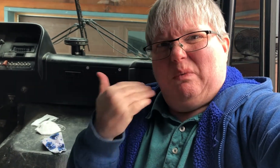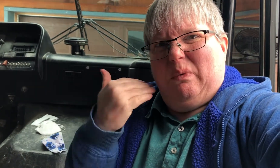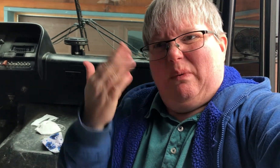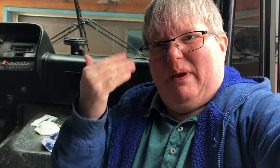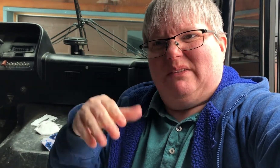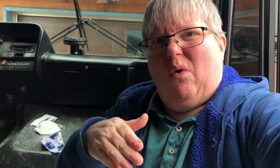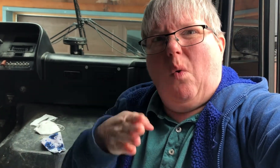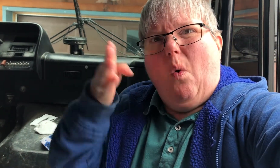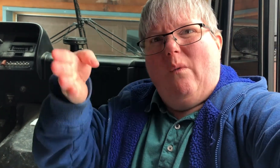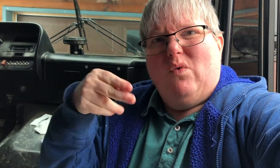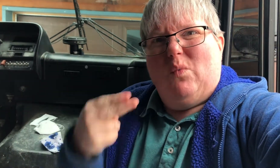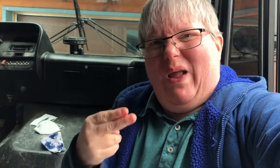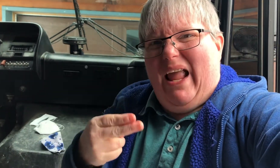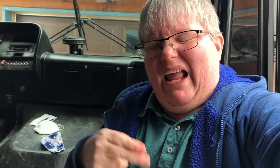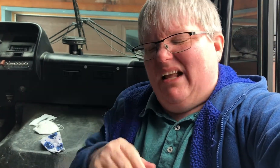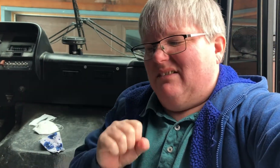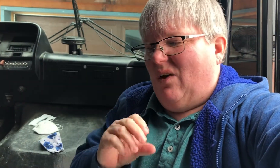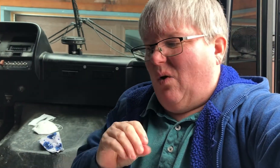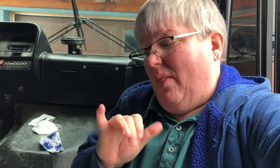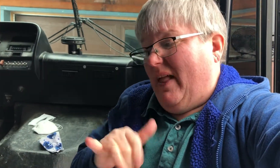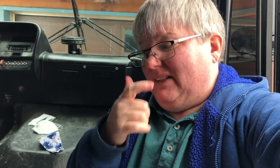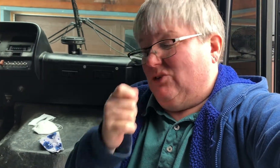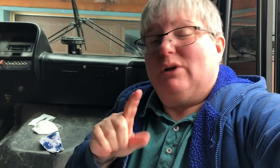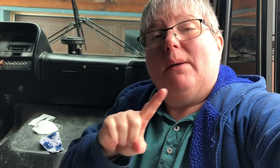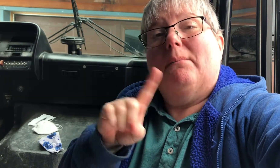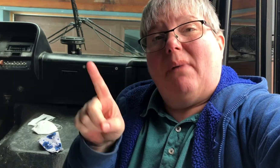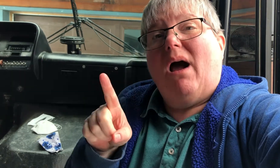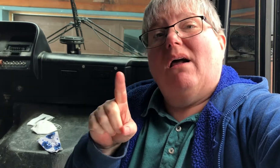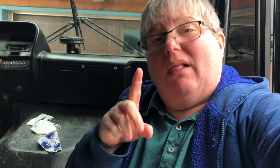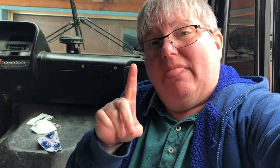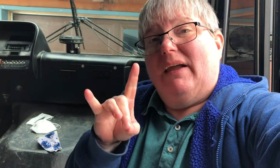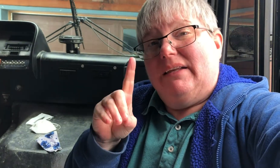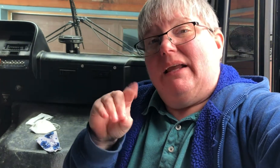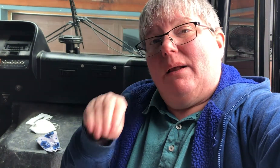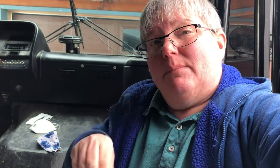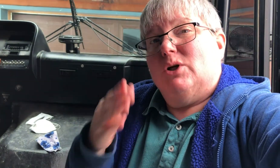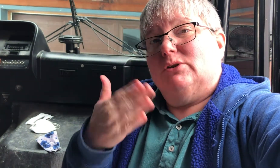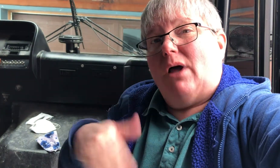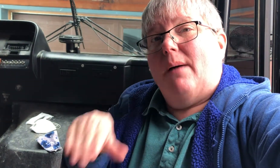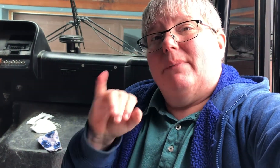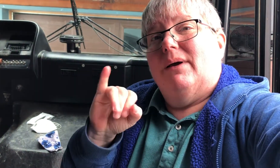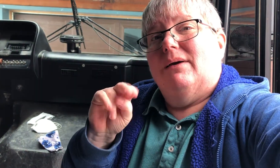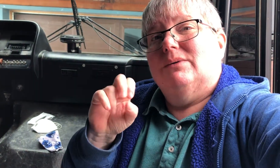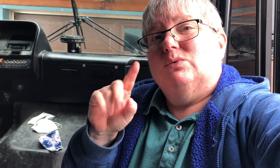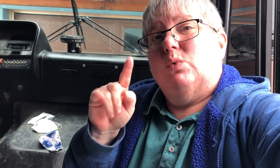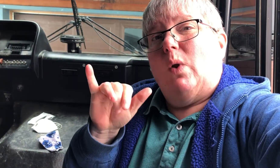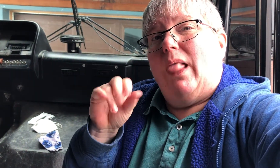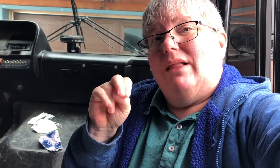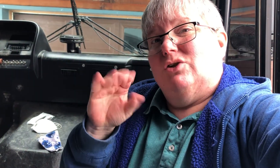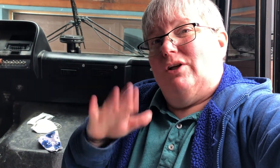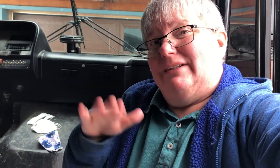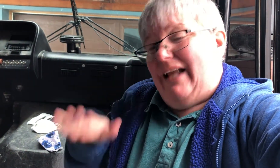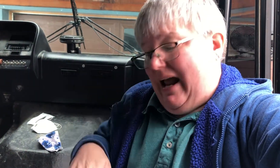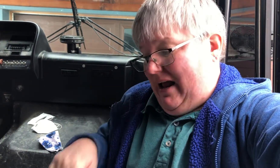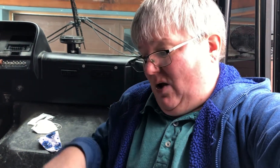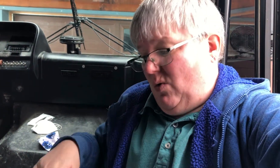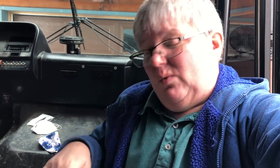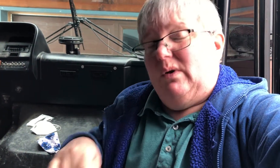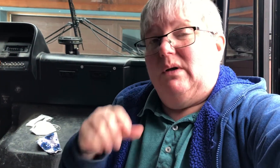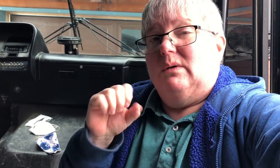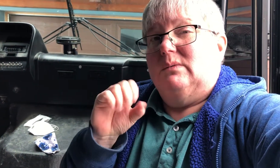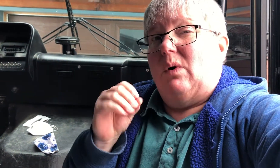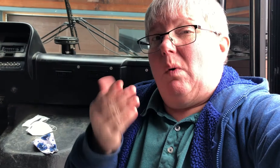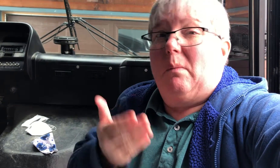because of the extra weight. So that's interesting. But they did put some insulation down. So maybe I